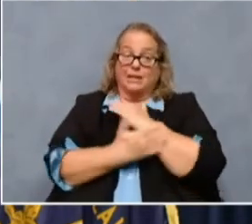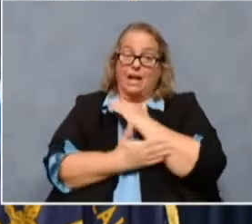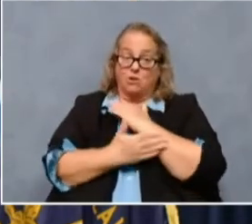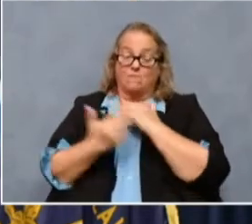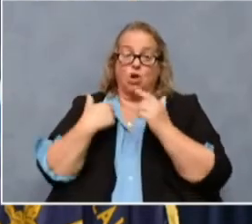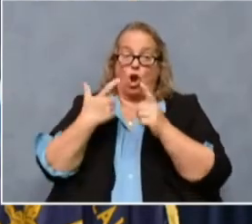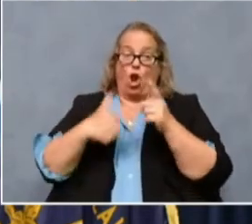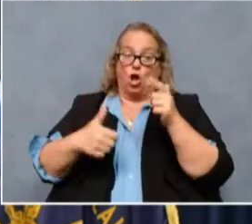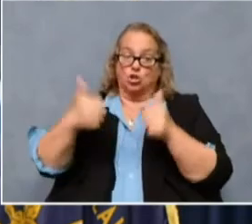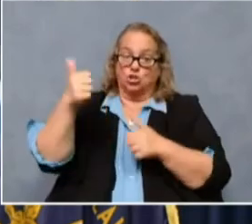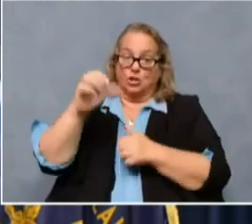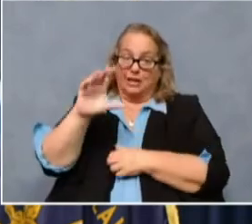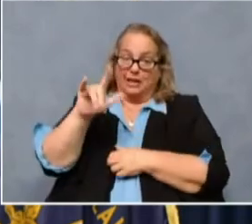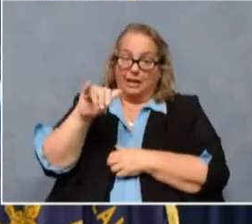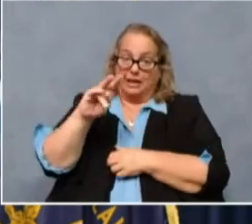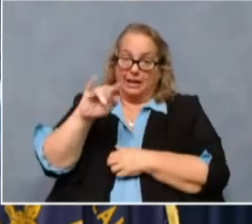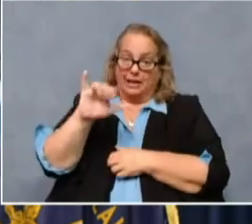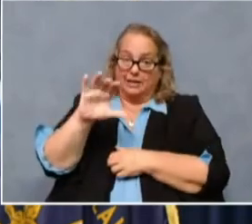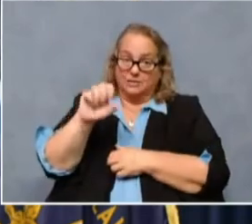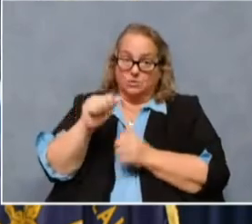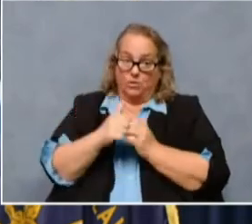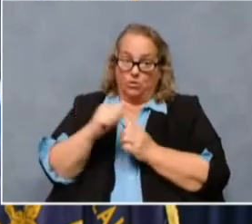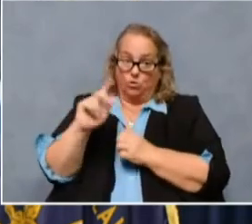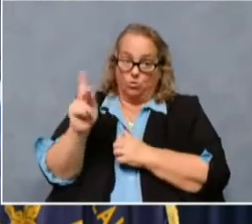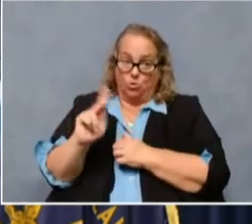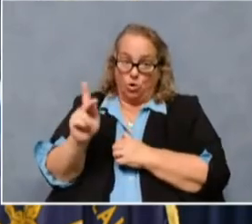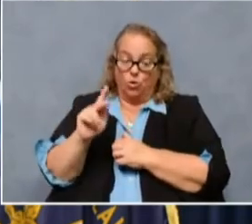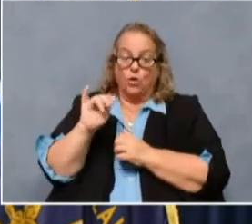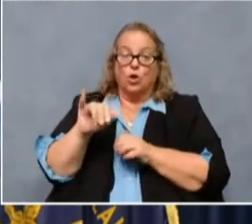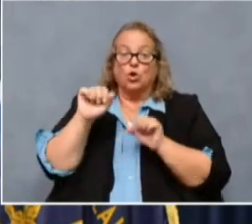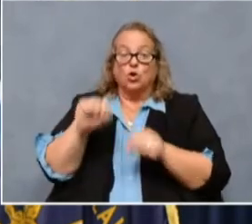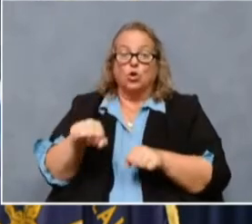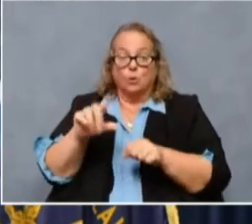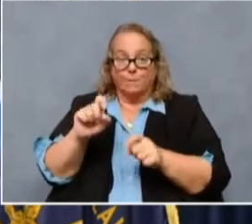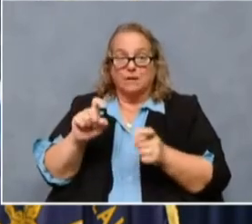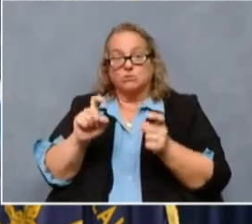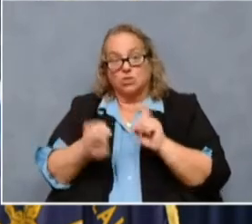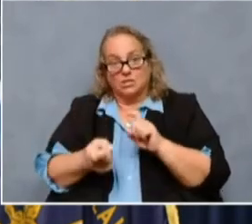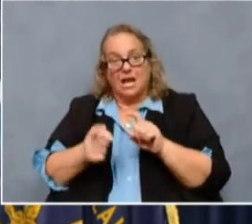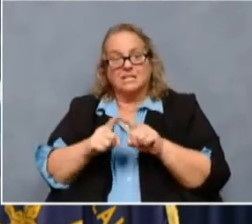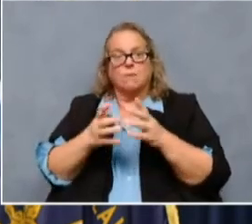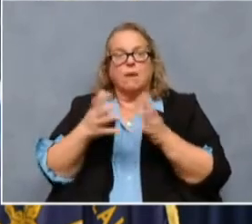with, with Kroger That could be adjusted downward as much as 20%. We